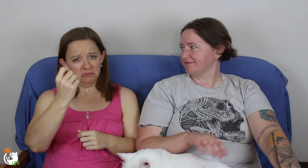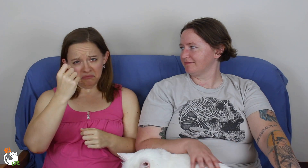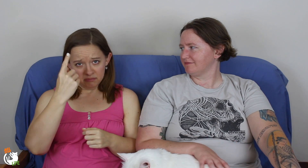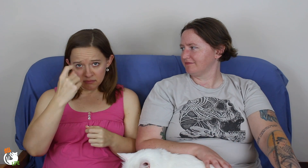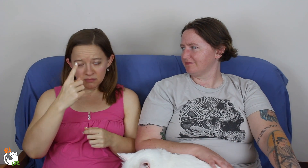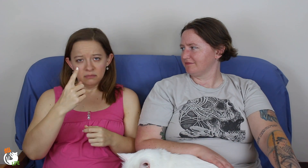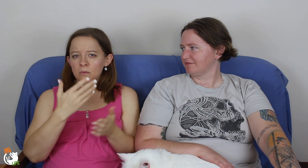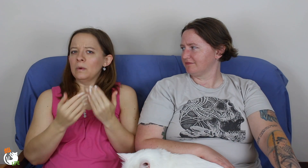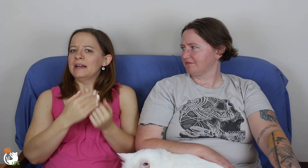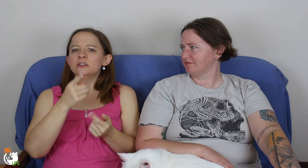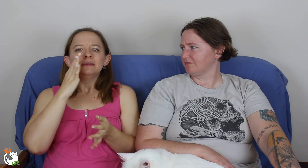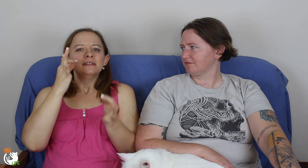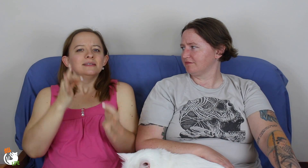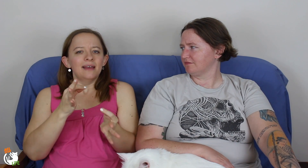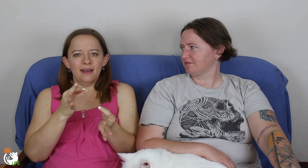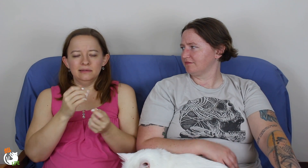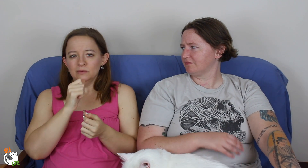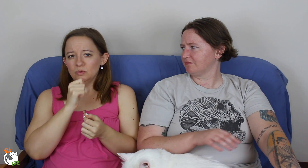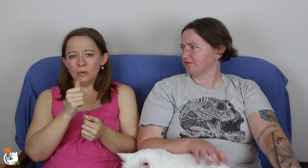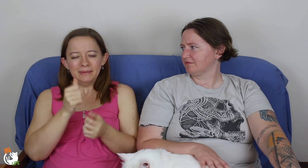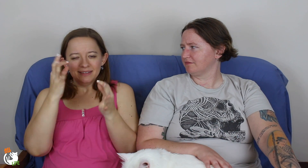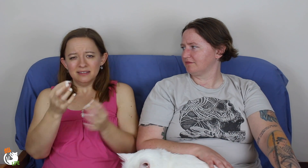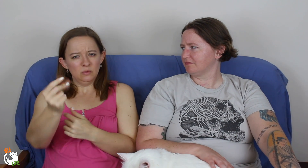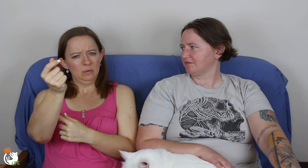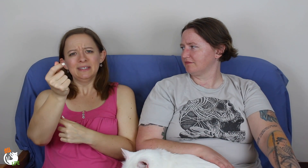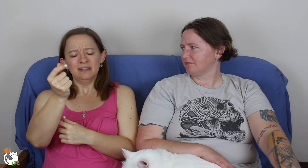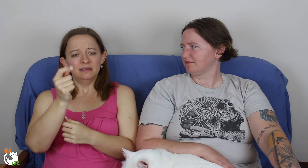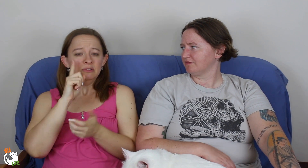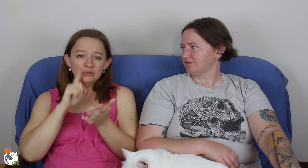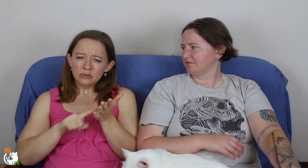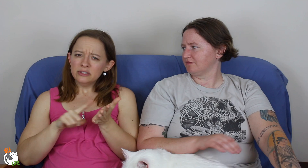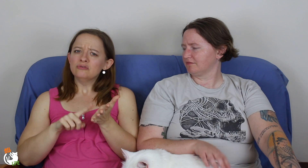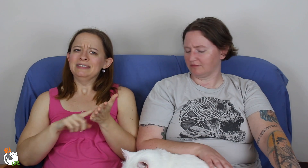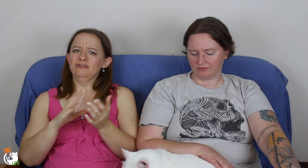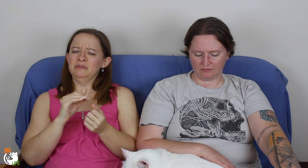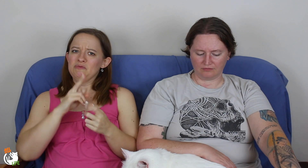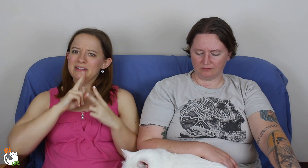and understand, whatever you decide, don't make a decision right away.